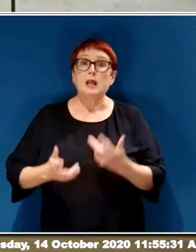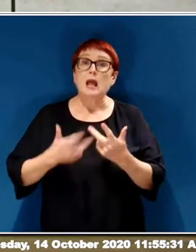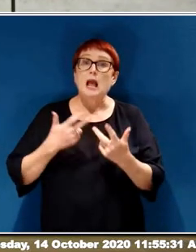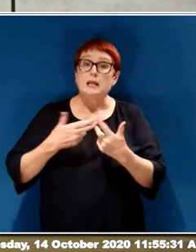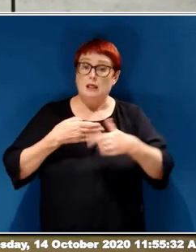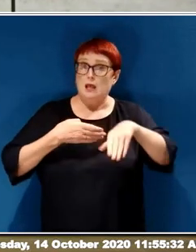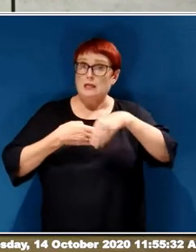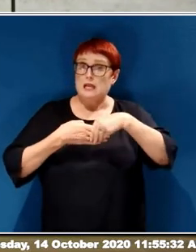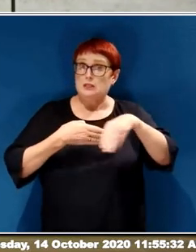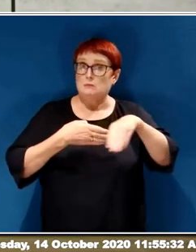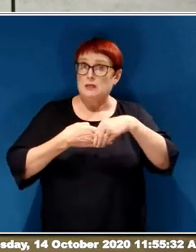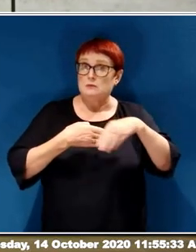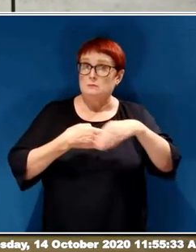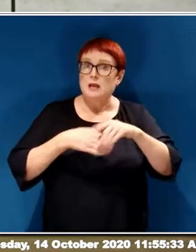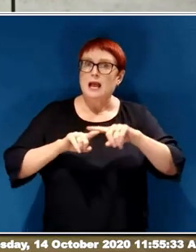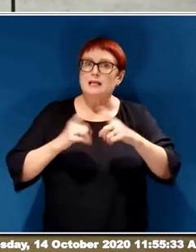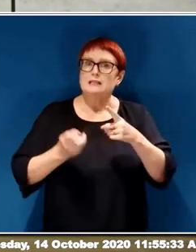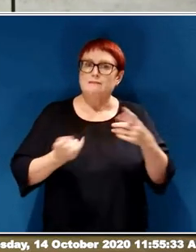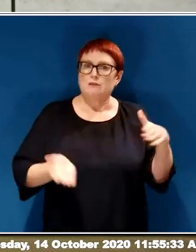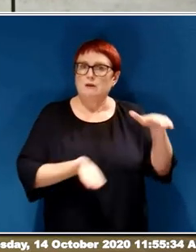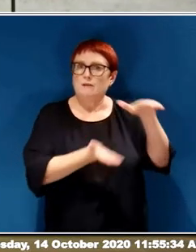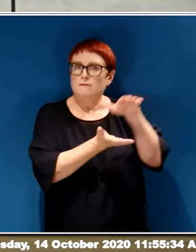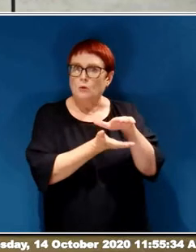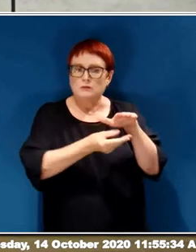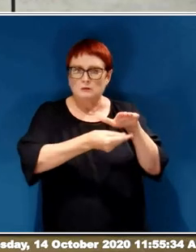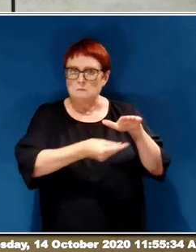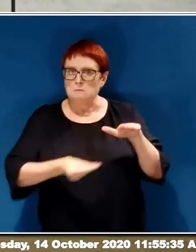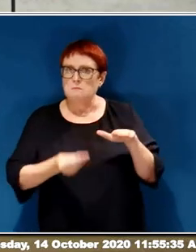Volume 2, Tabs 27 to 29.